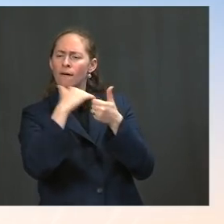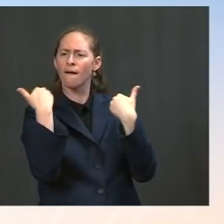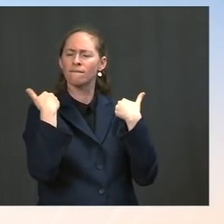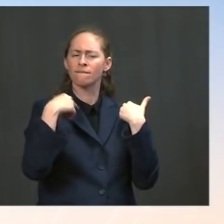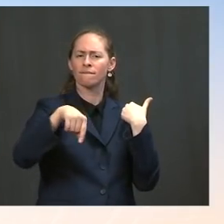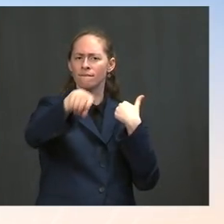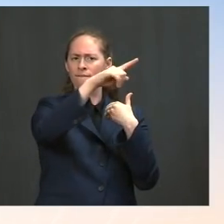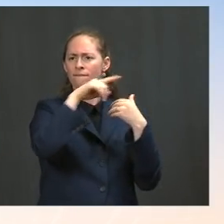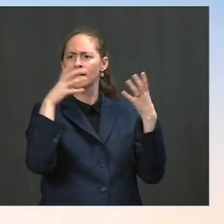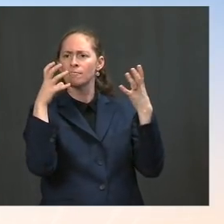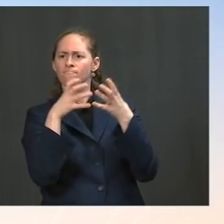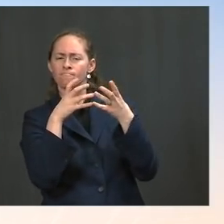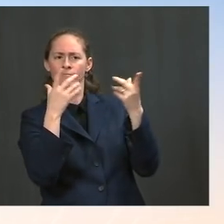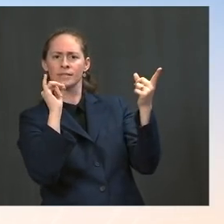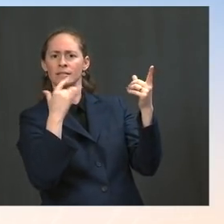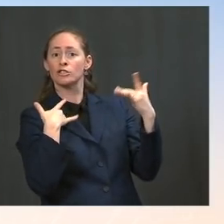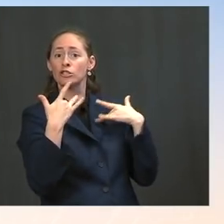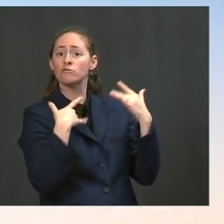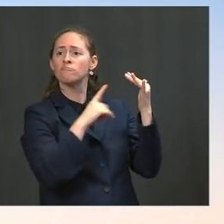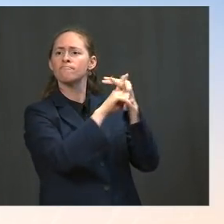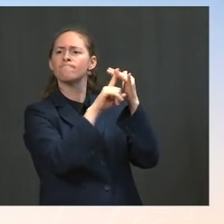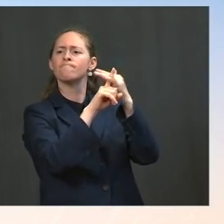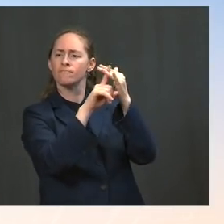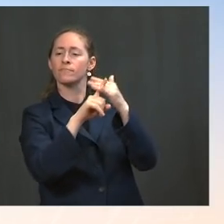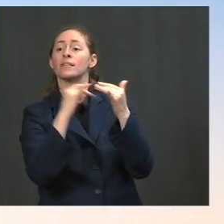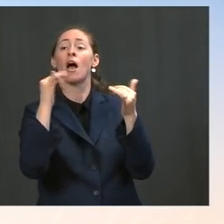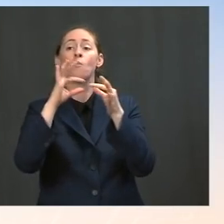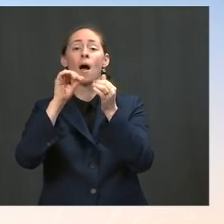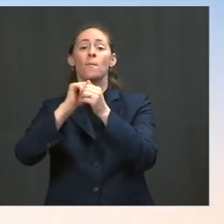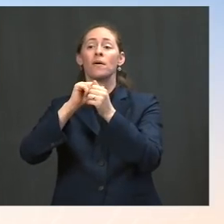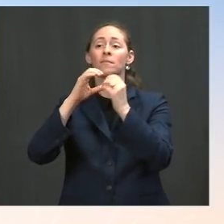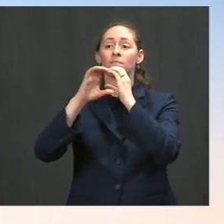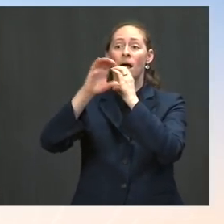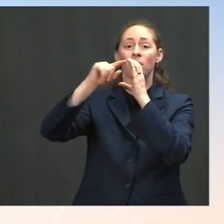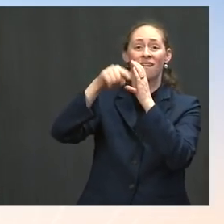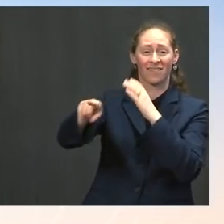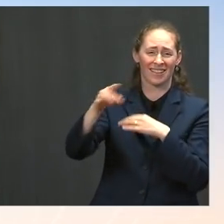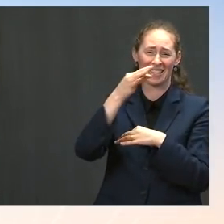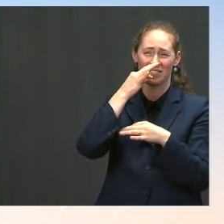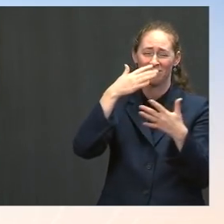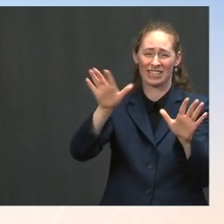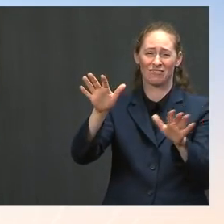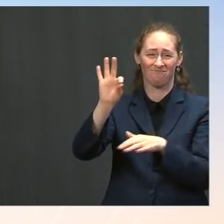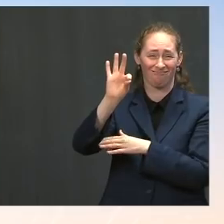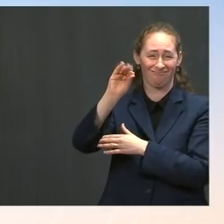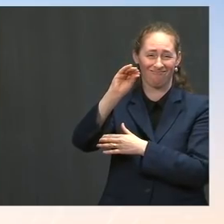even as the pipeline was 90 percent finished when this administration took office. The Press: And just one unrelated issue.